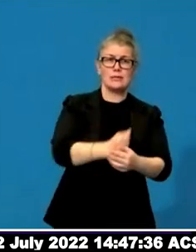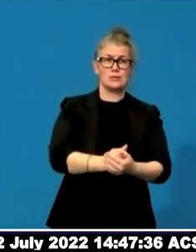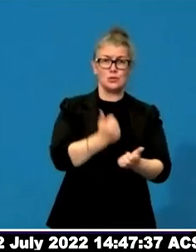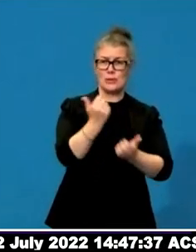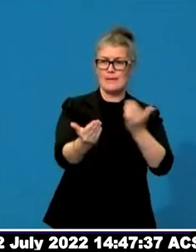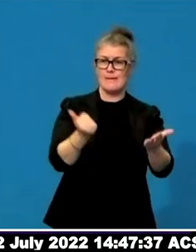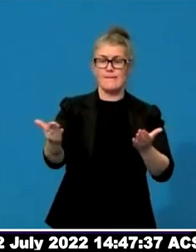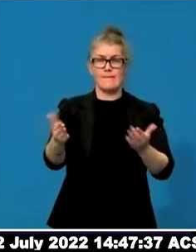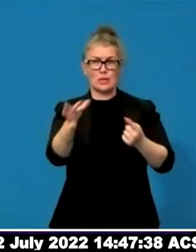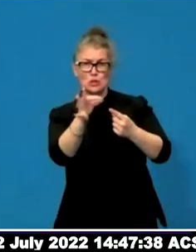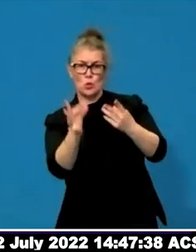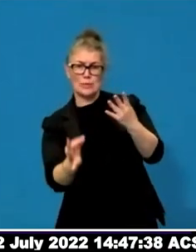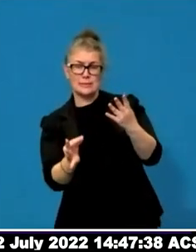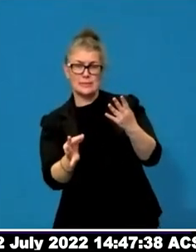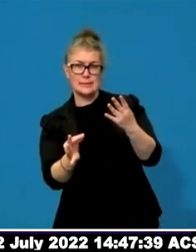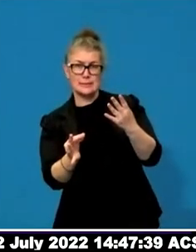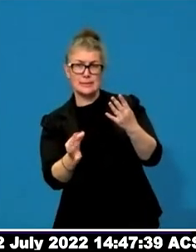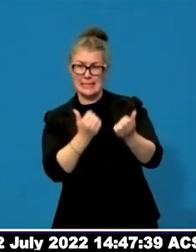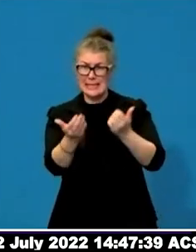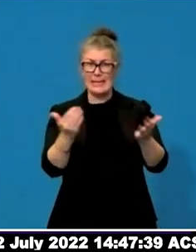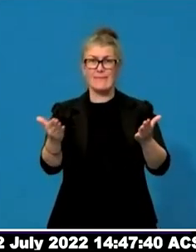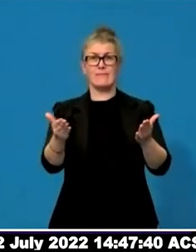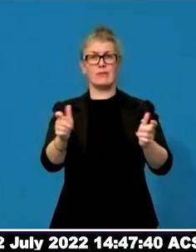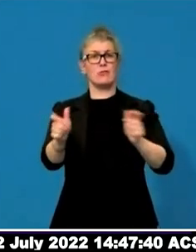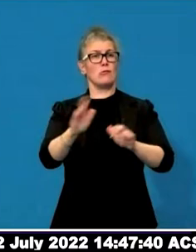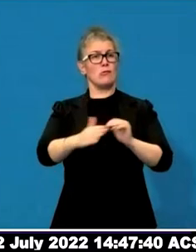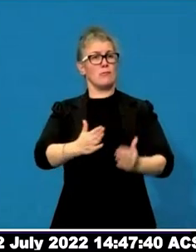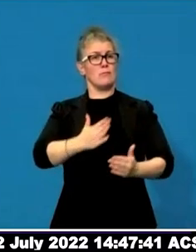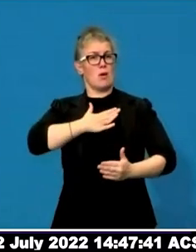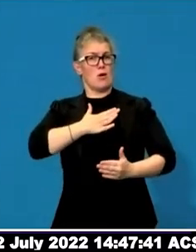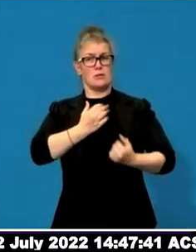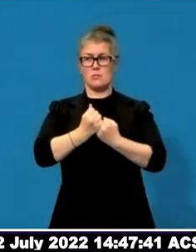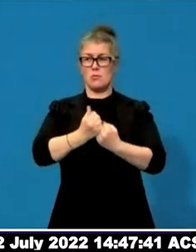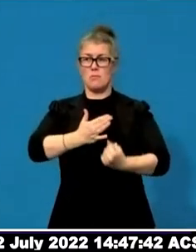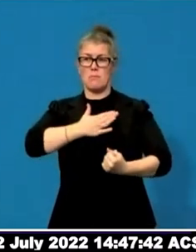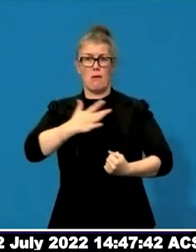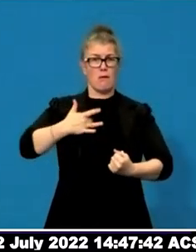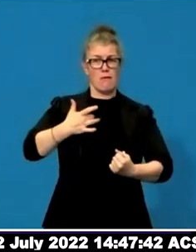It was bought into give them control over their supports, their services.